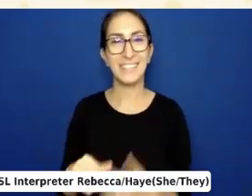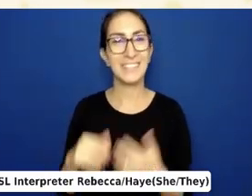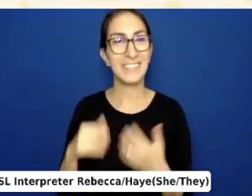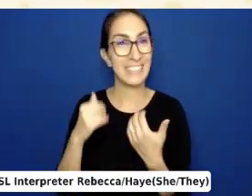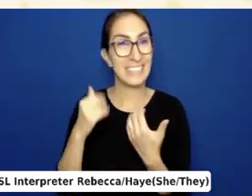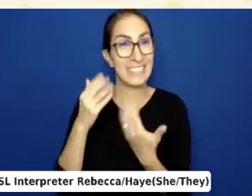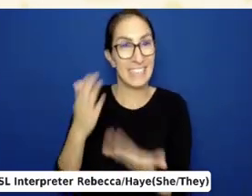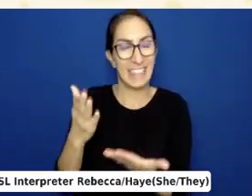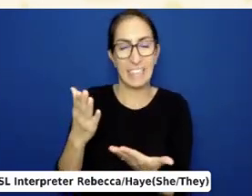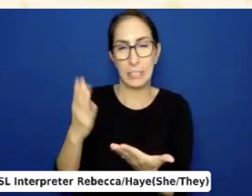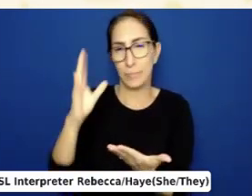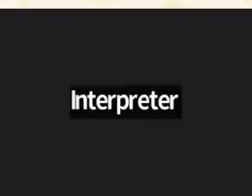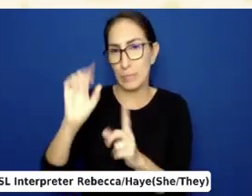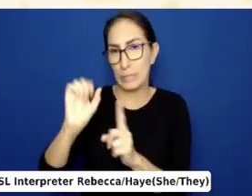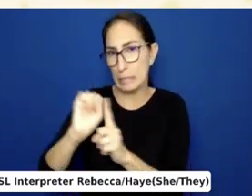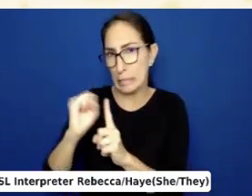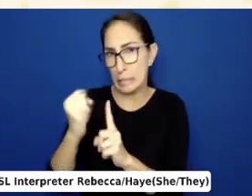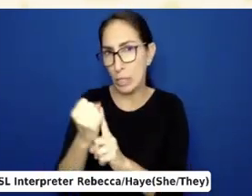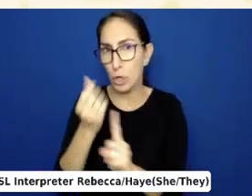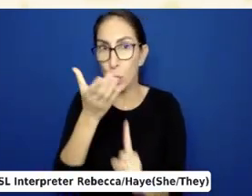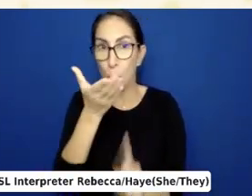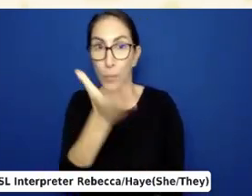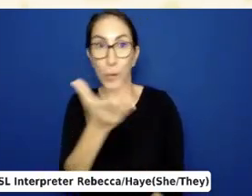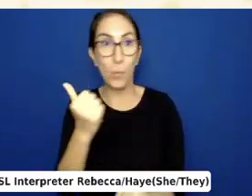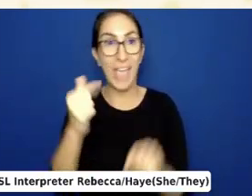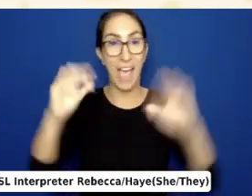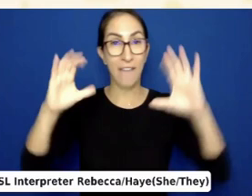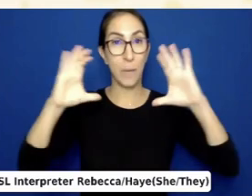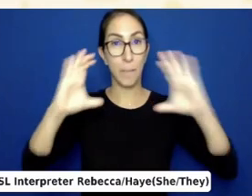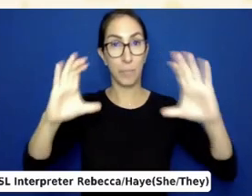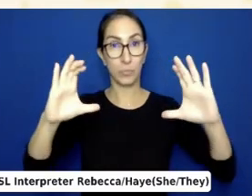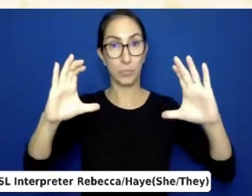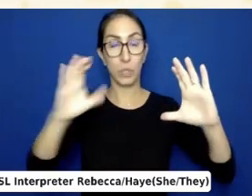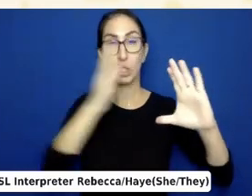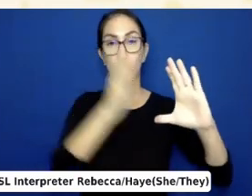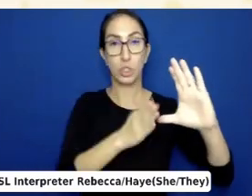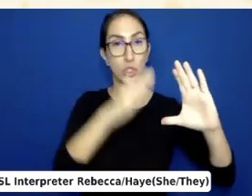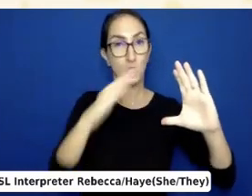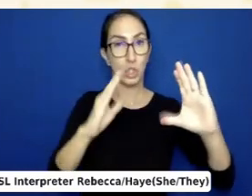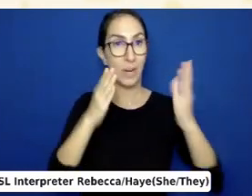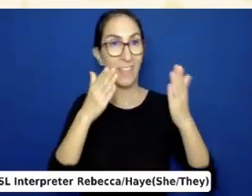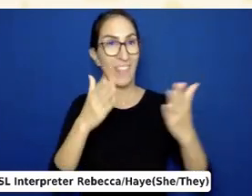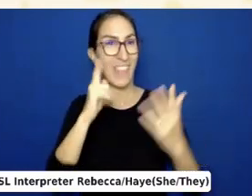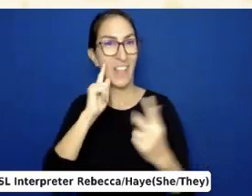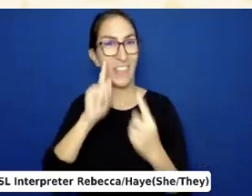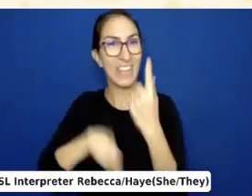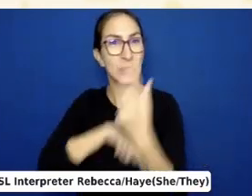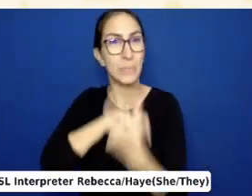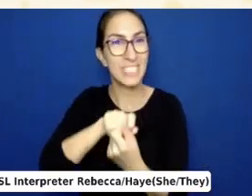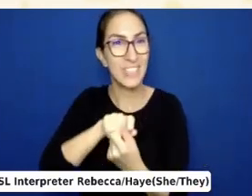So we have on the screen a pie chart that is using a specific set of colors.